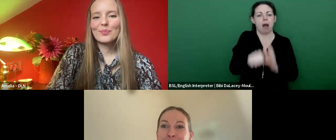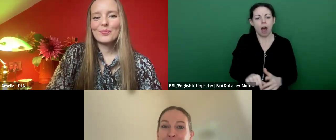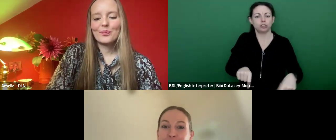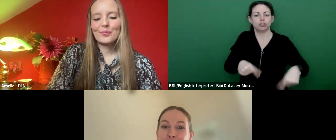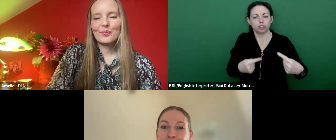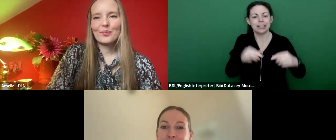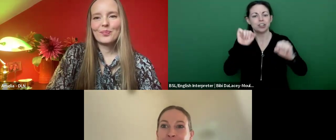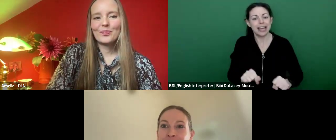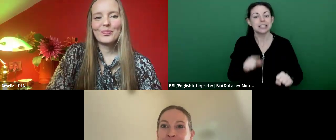see what you can find.